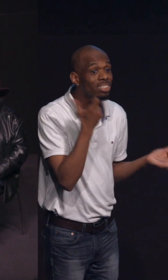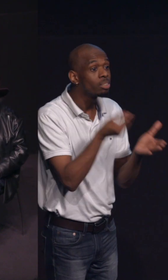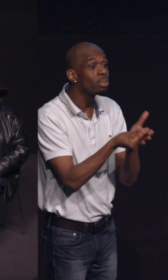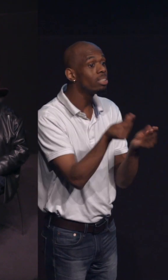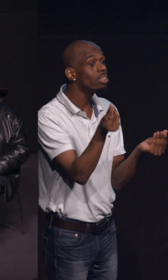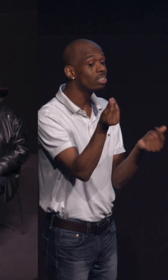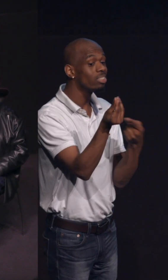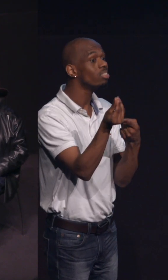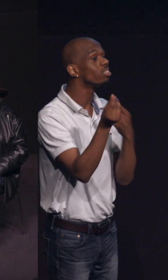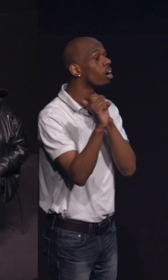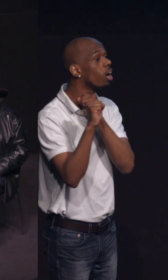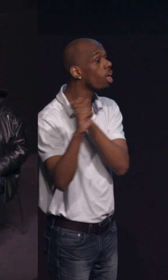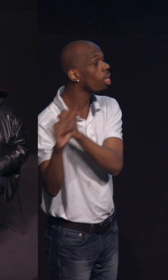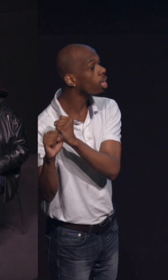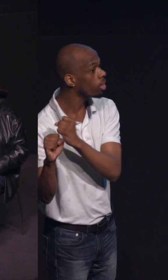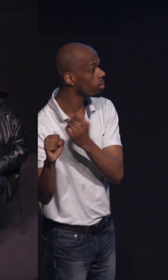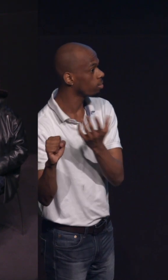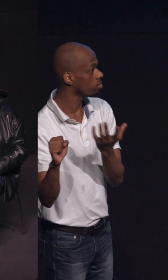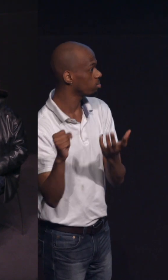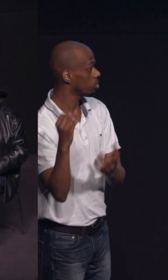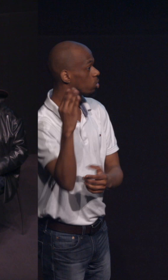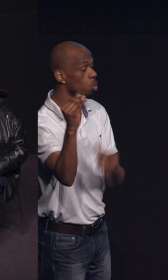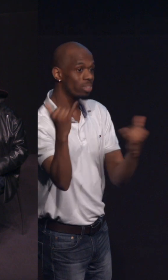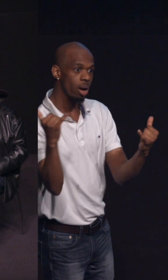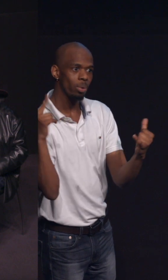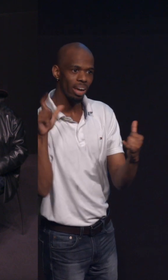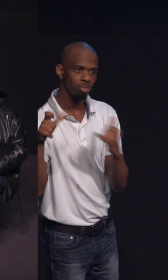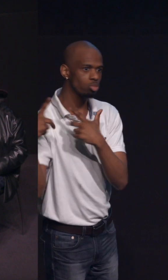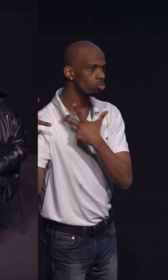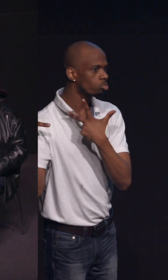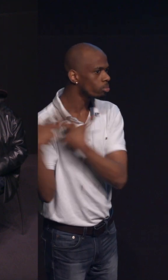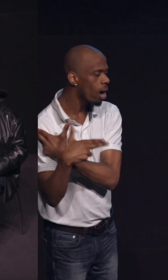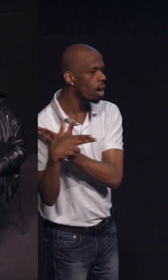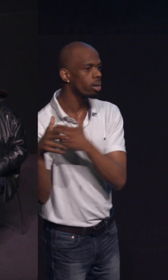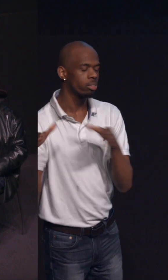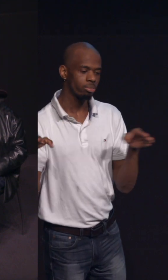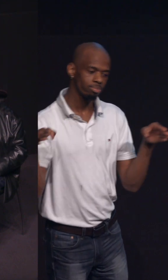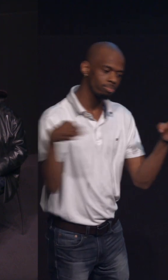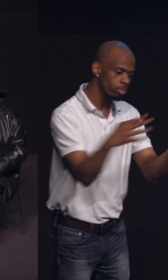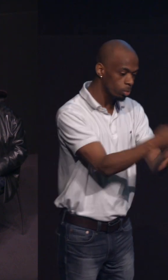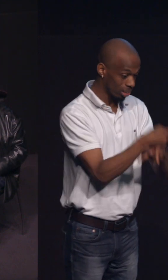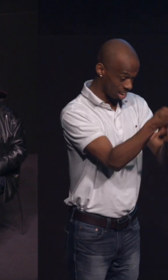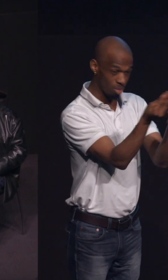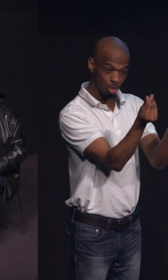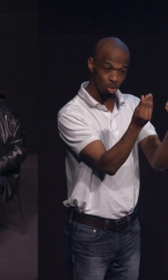We do things like that so we need to get back to actually not only taking care of the soil, and the soil is something that